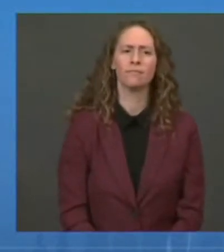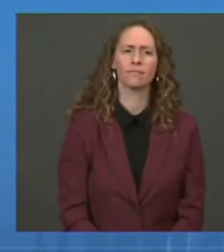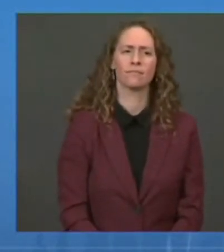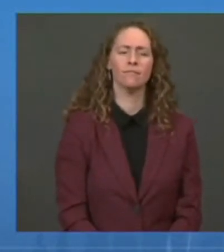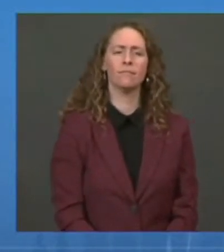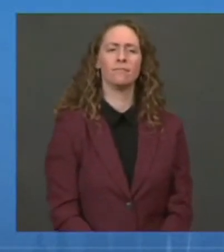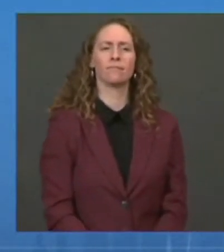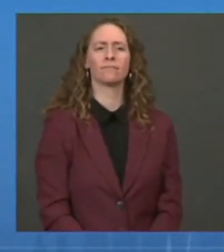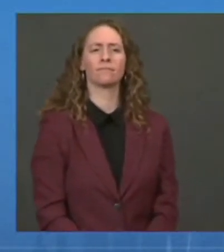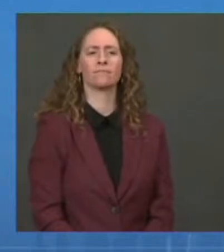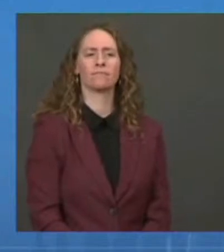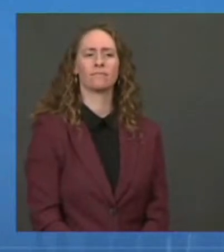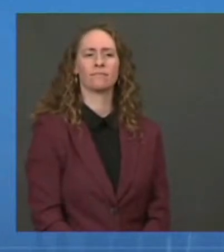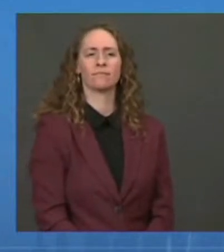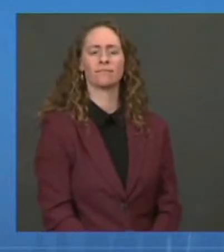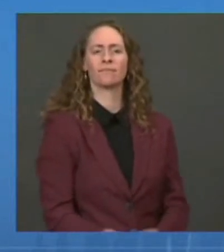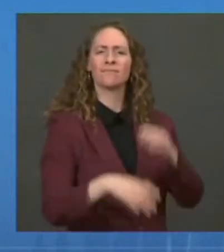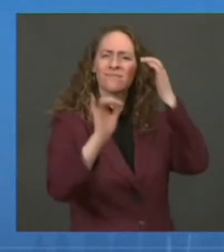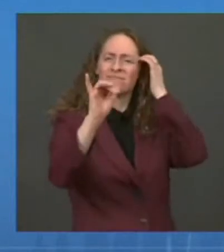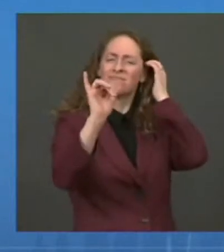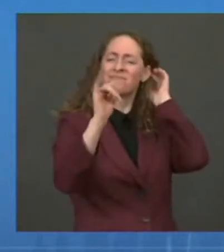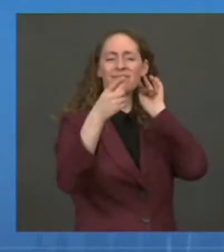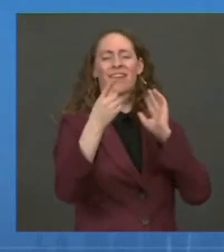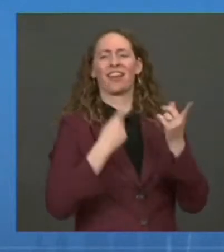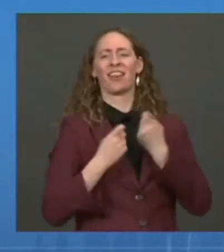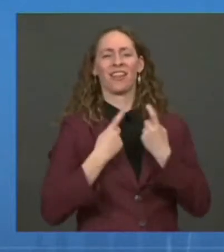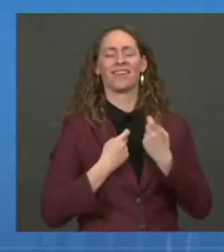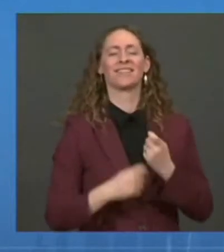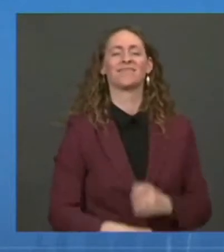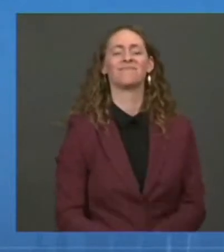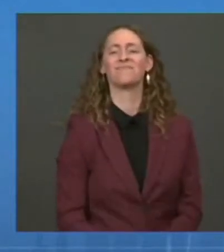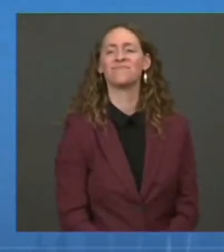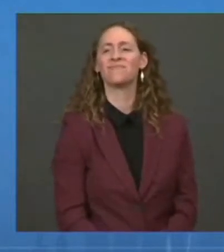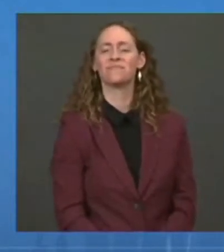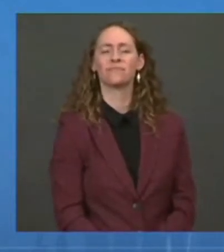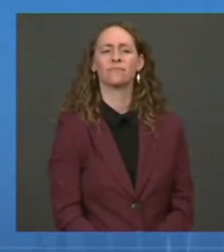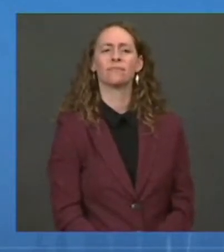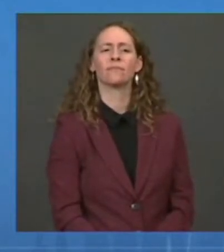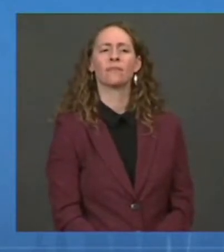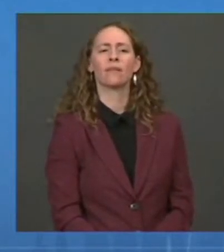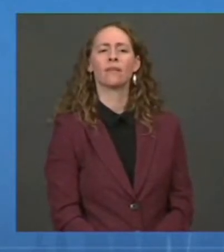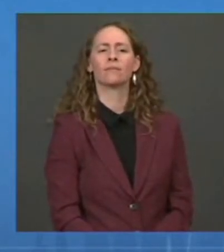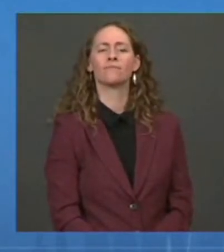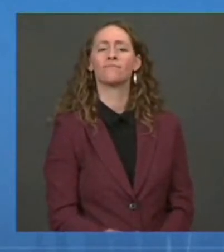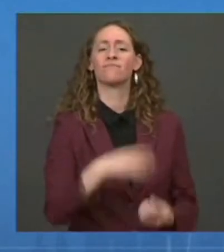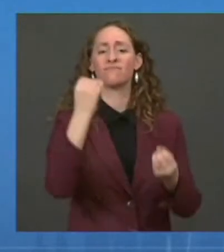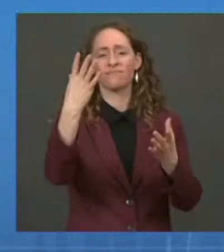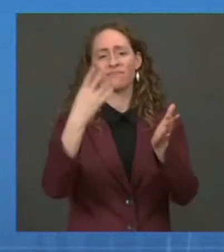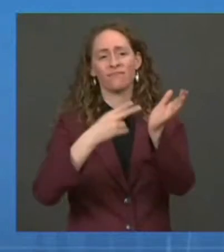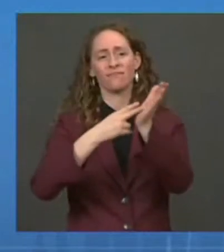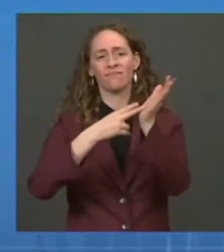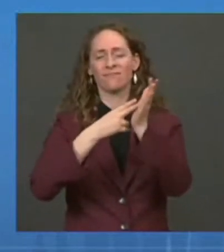DR. FAUCI. WELL YOU HAVE A COUPLE OF QUESTIONS THE E FIRST IS IT'S GOING TO TAKE A WHILE FOR